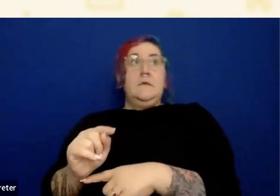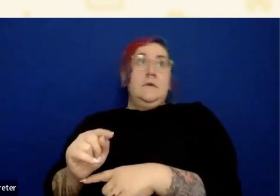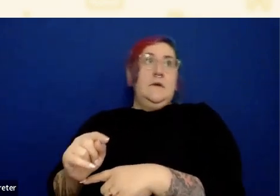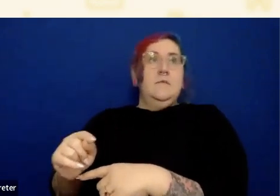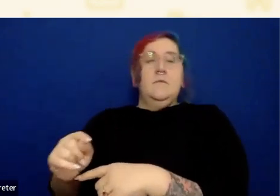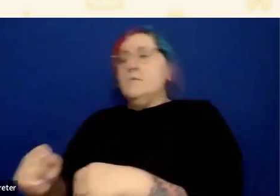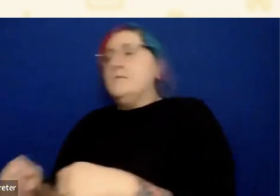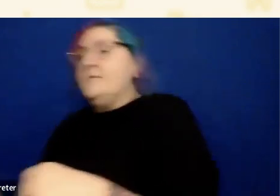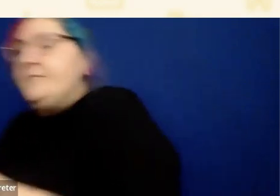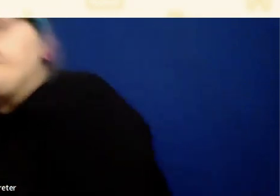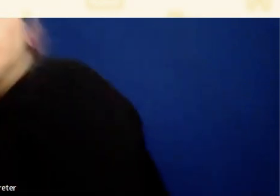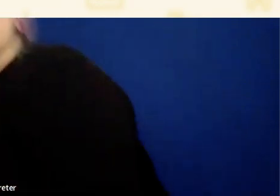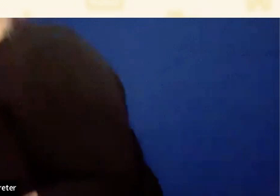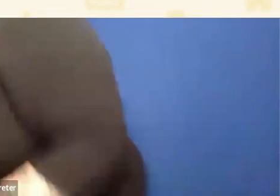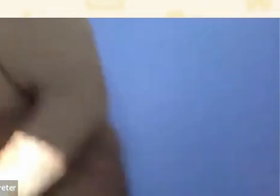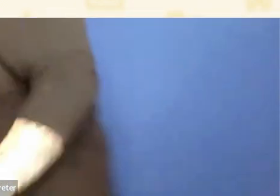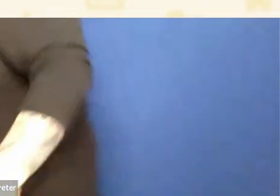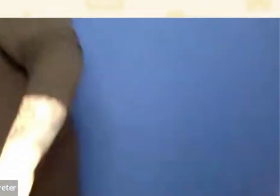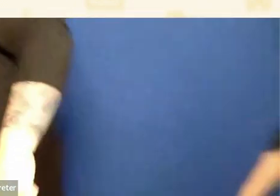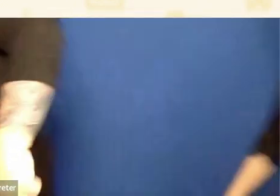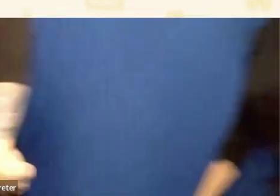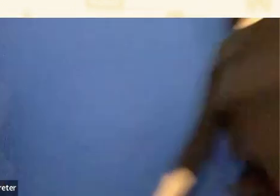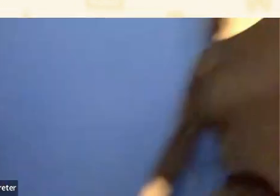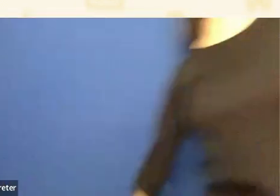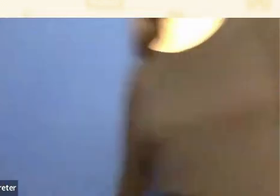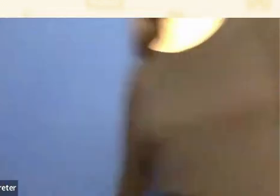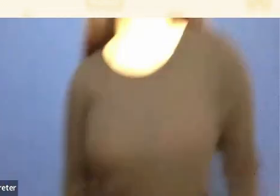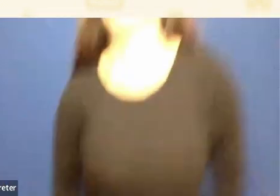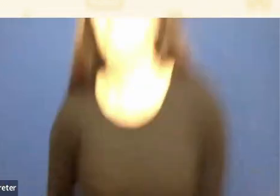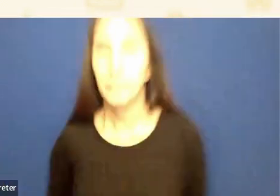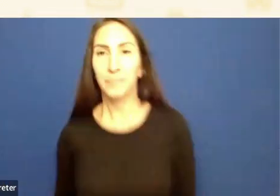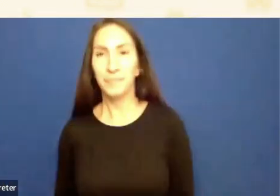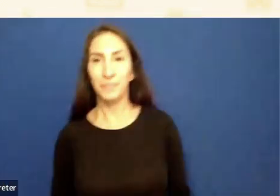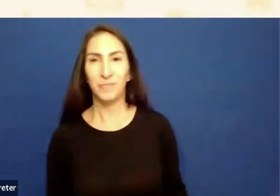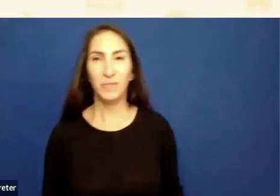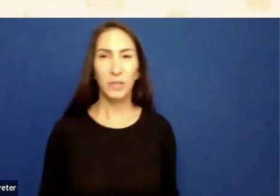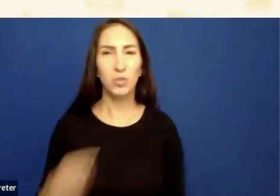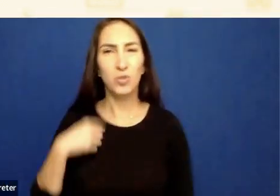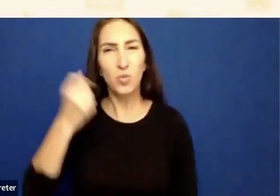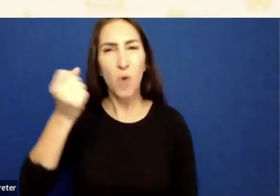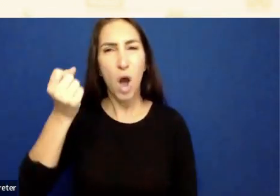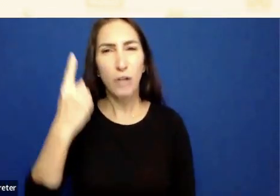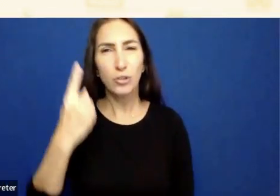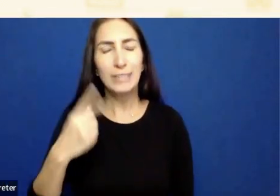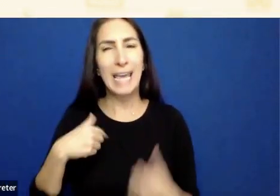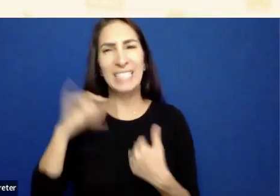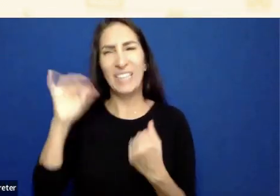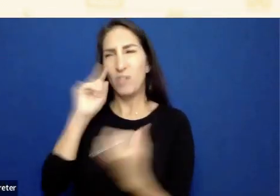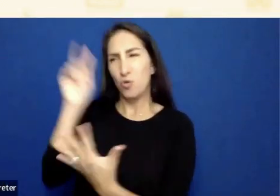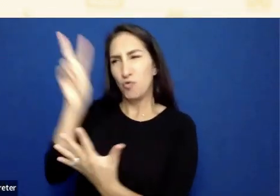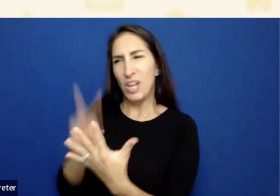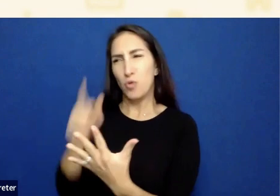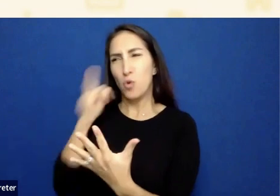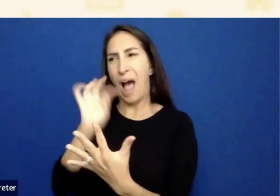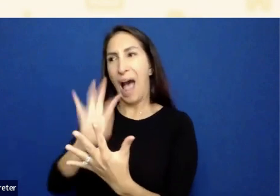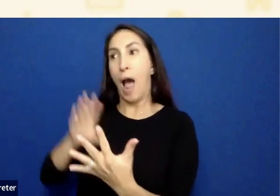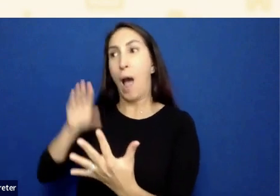and I shouldn't have, because now it's read as two separate statements if you're reading through. You know, things like that I just maybe wouldn't have thought of.